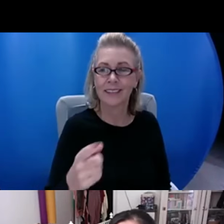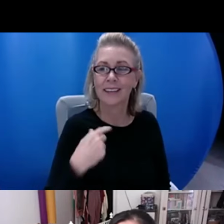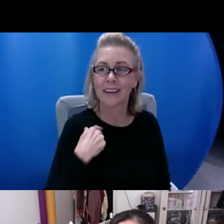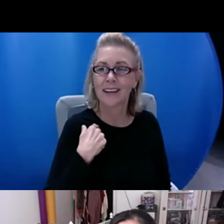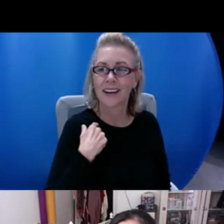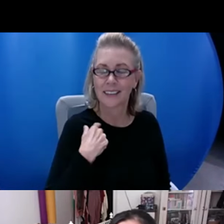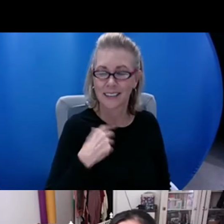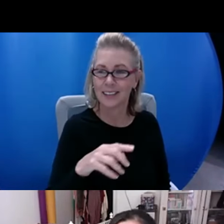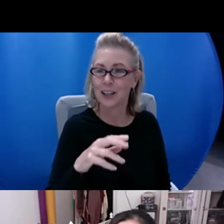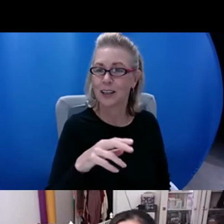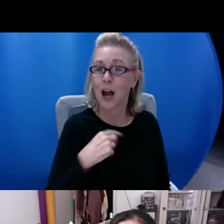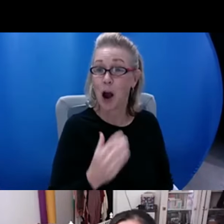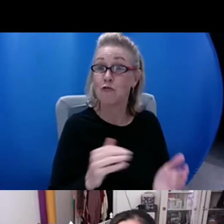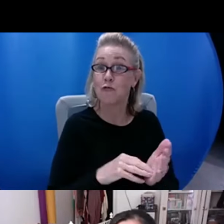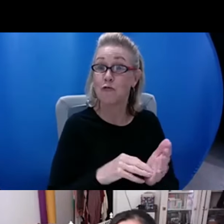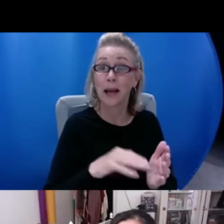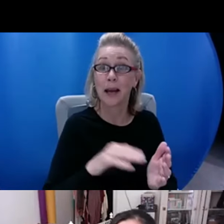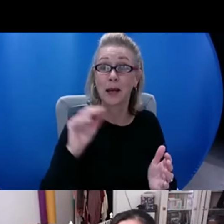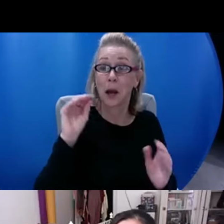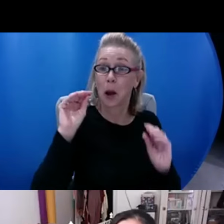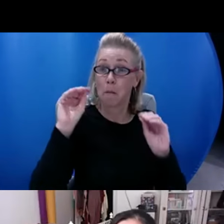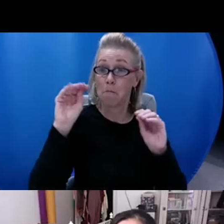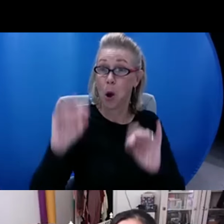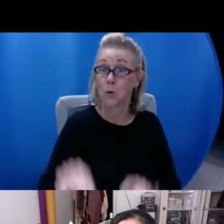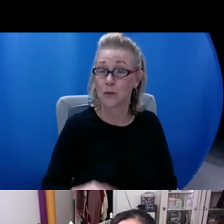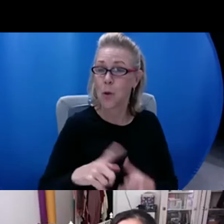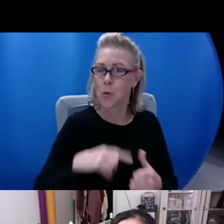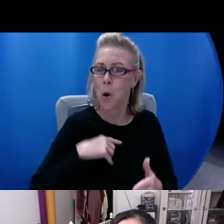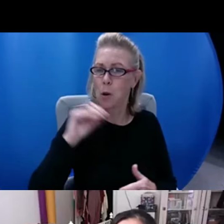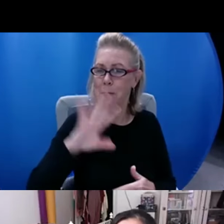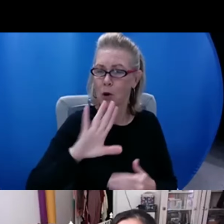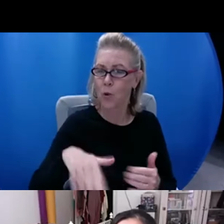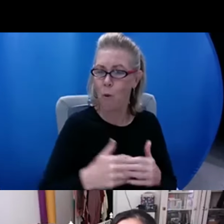our exquisite corpse that we wrote all together. I put it in the chat as well so you can see it,